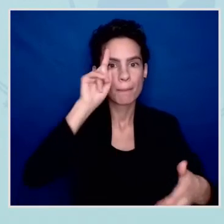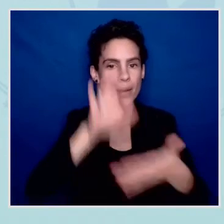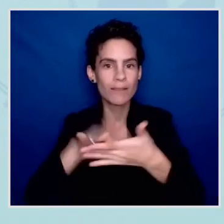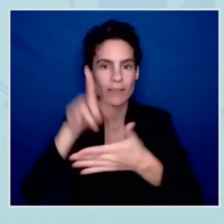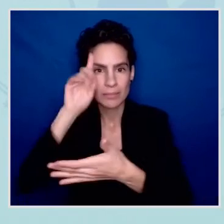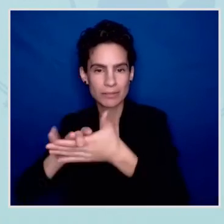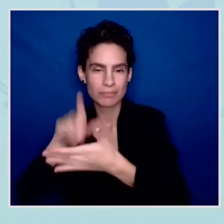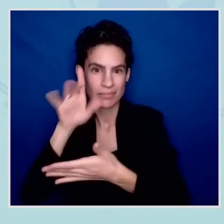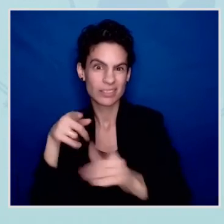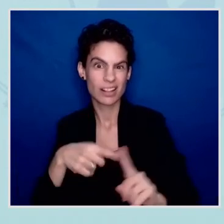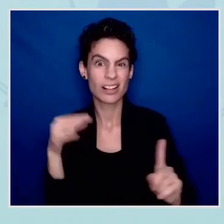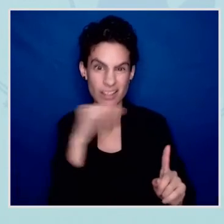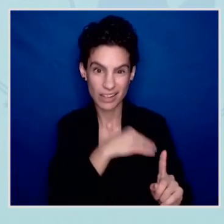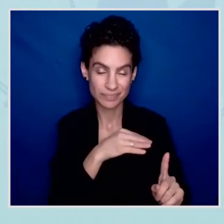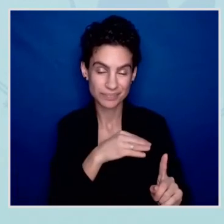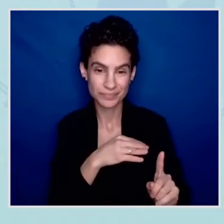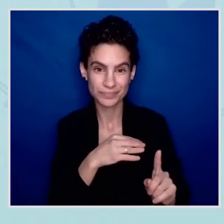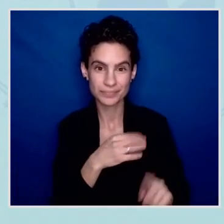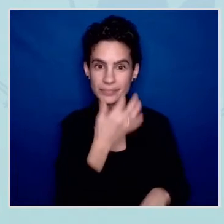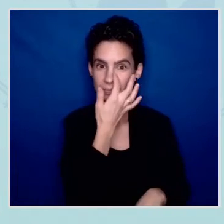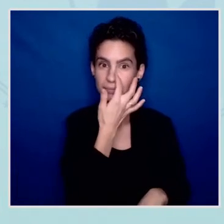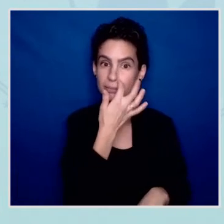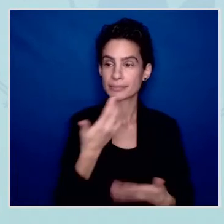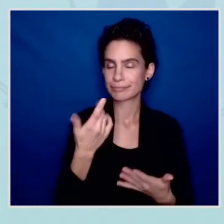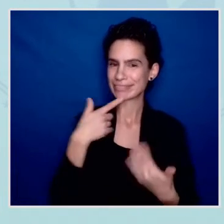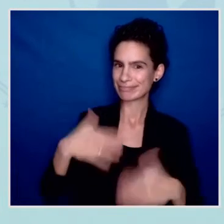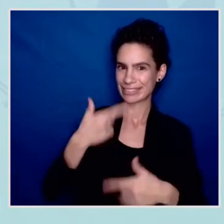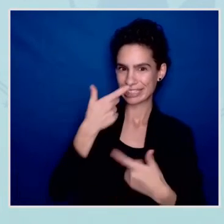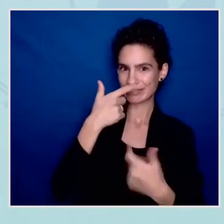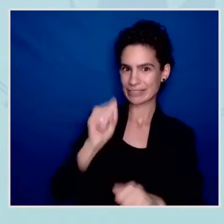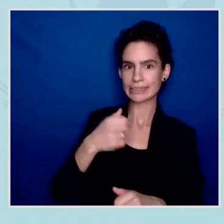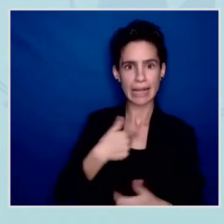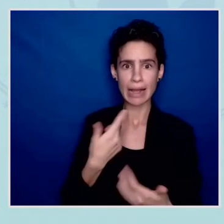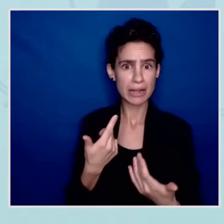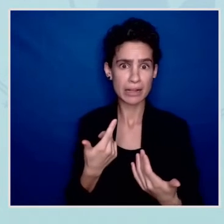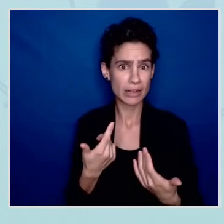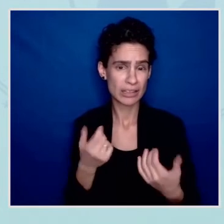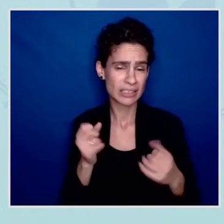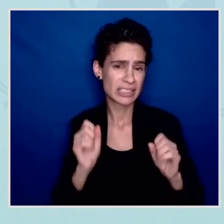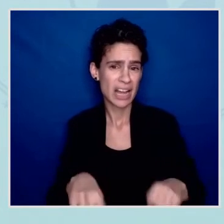BECOMES CORROSIVE. IT'S THE DIRECT PROPORTION OF